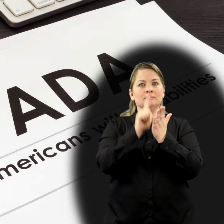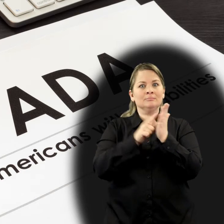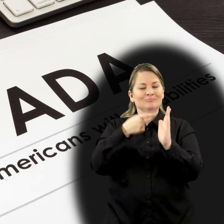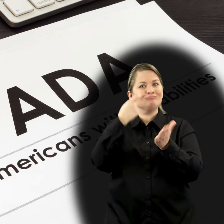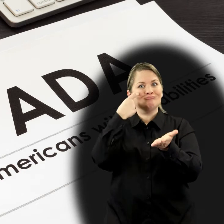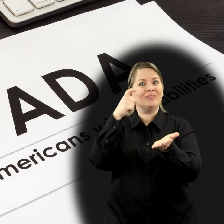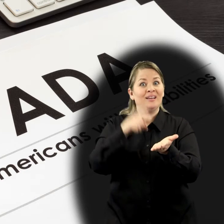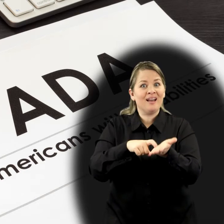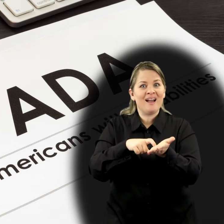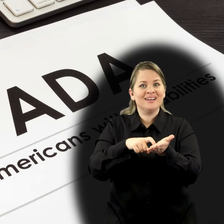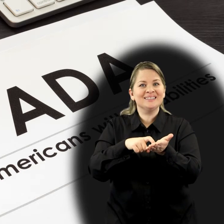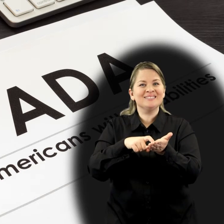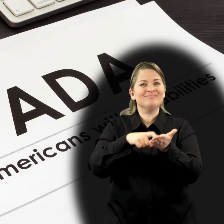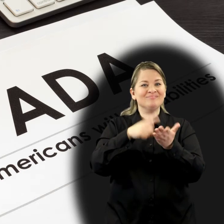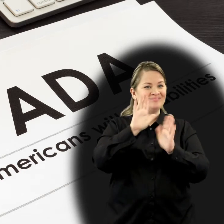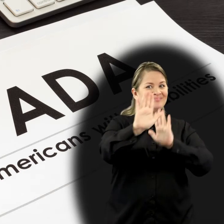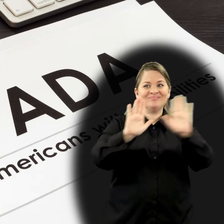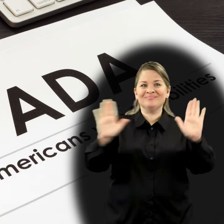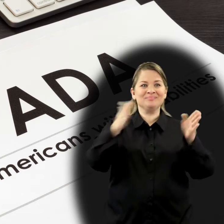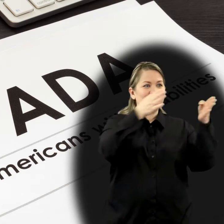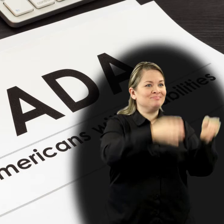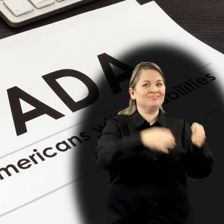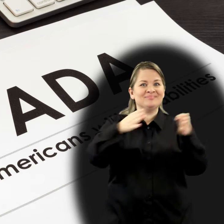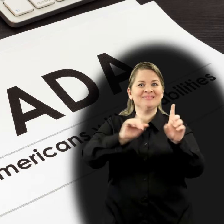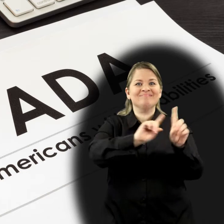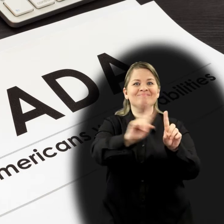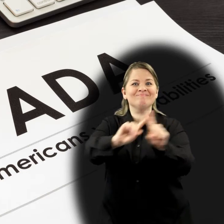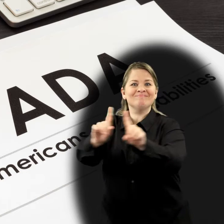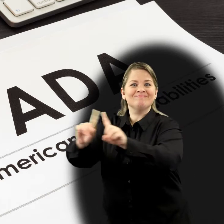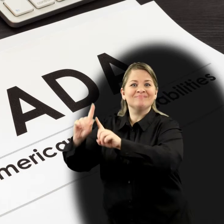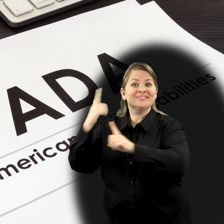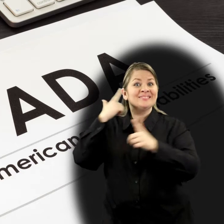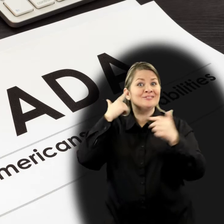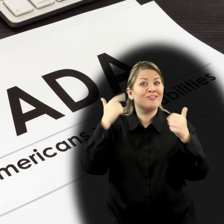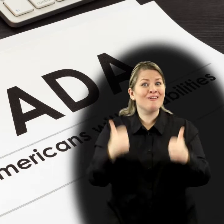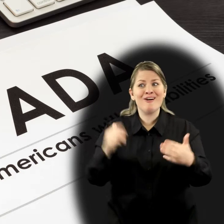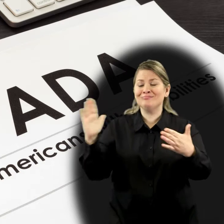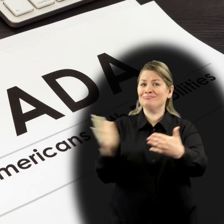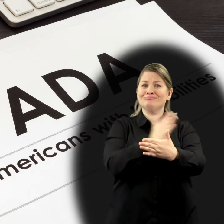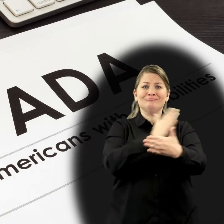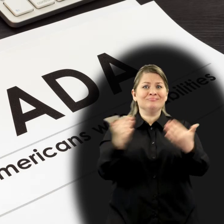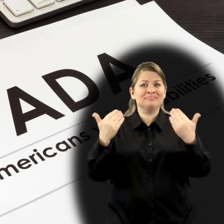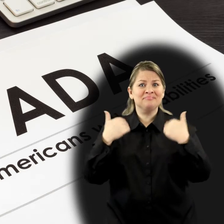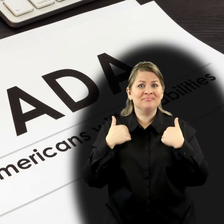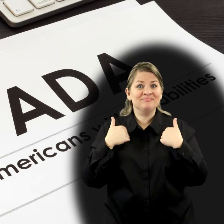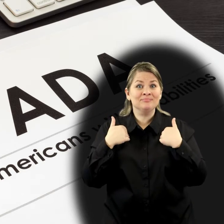This means that the law recognizes that every person's hearing loss is different